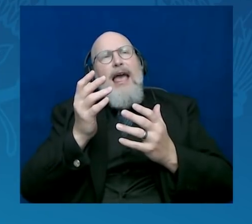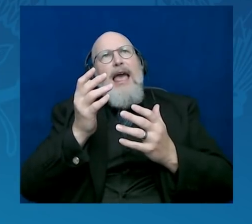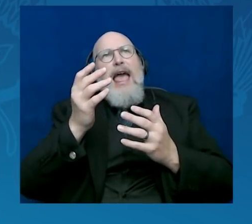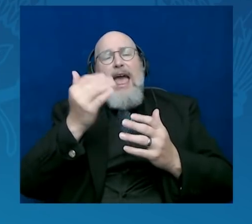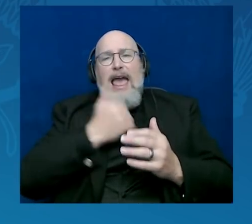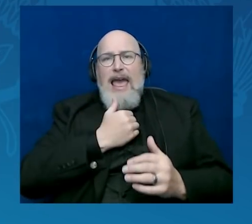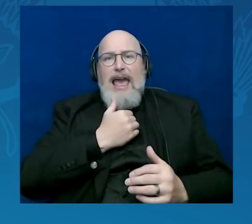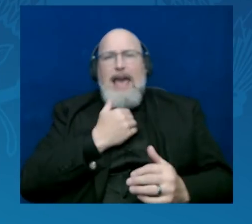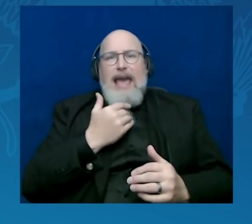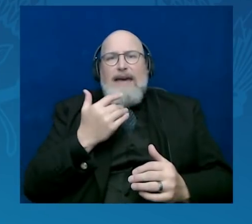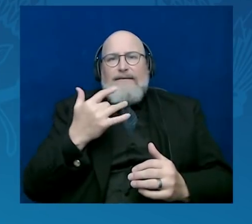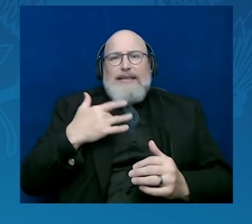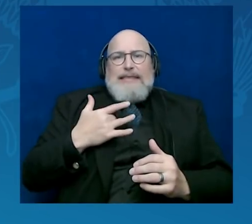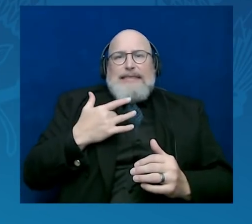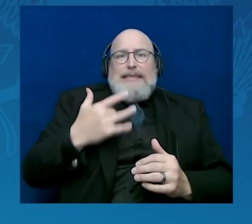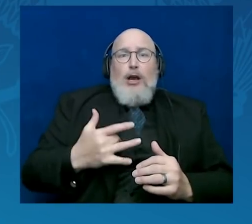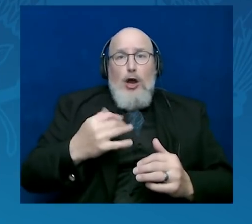characteristics of strength and fragility,